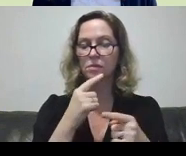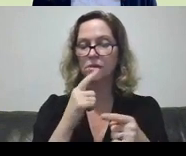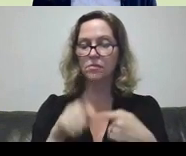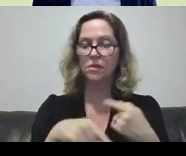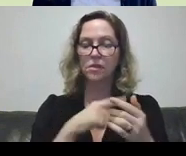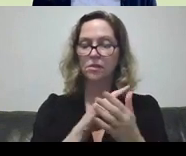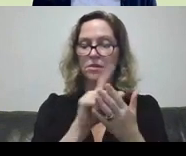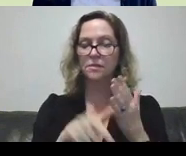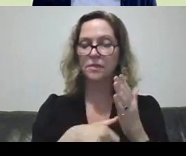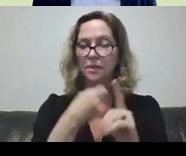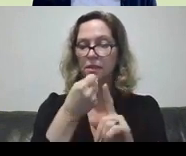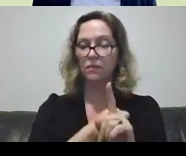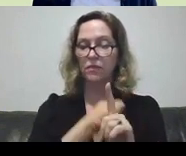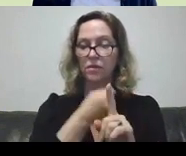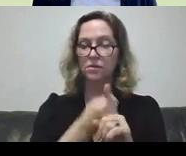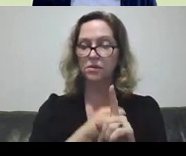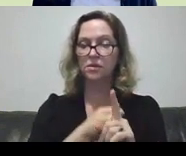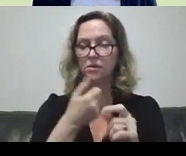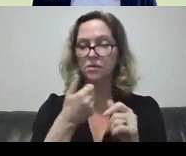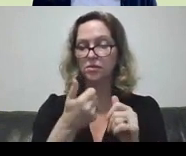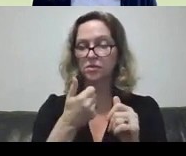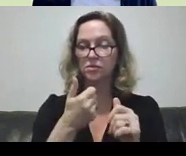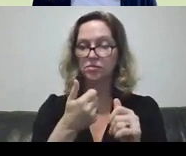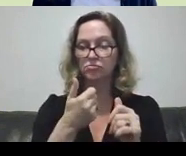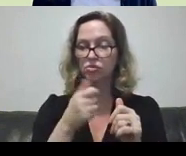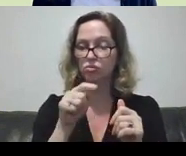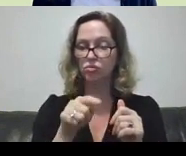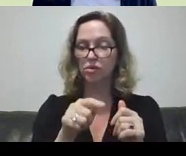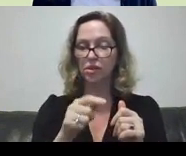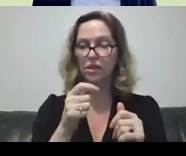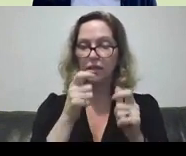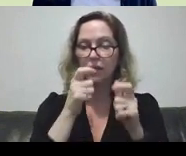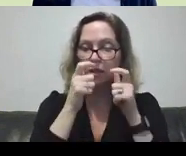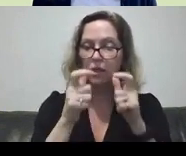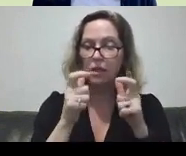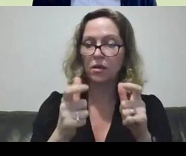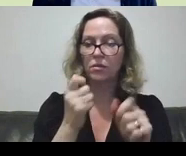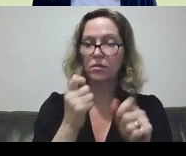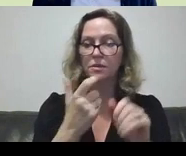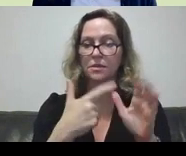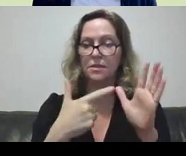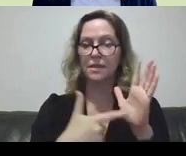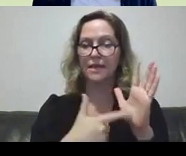the good place to start, Carers Gateway to help all your carers parents and